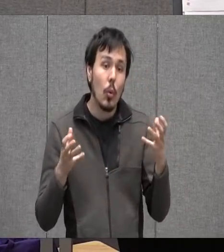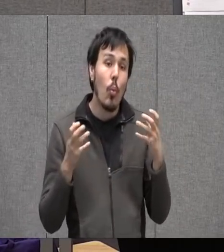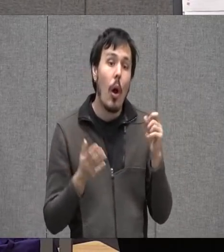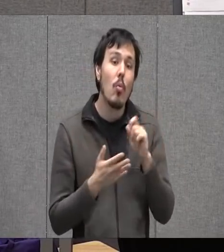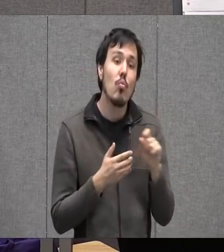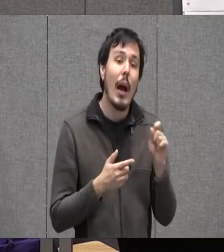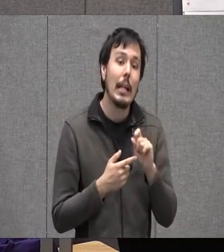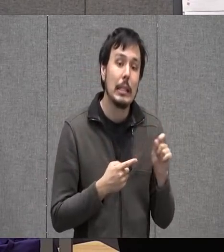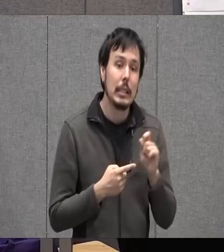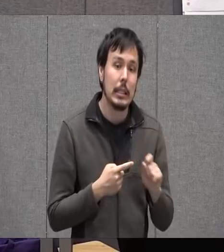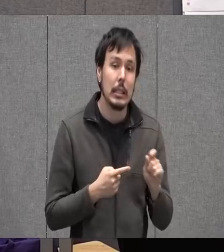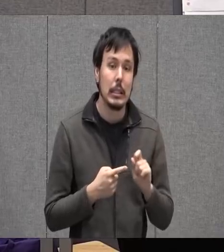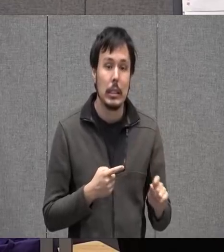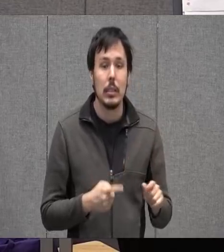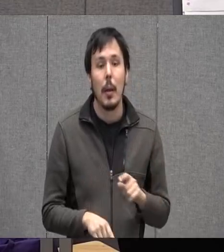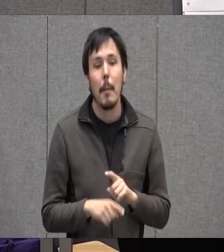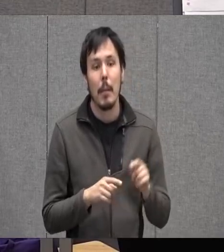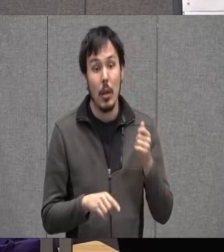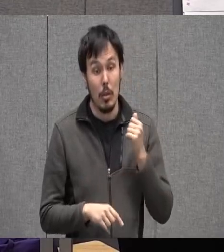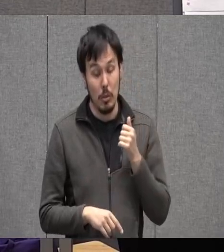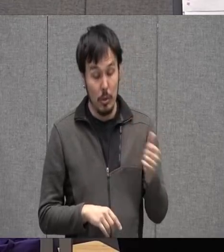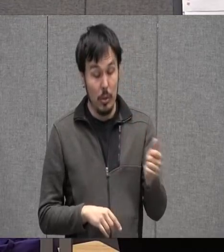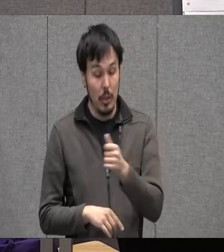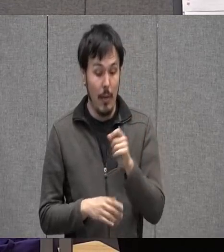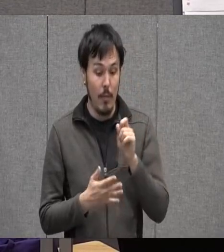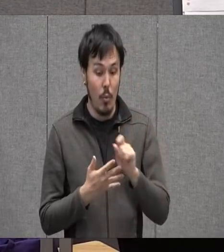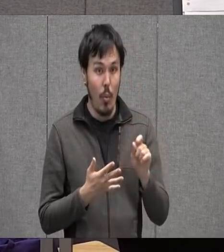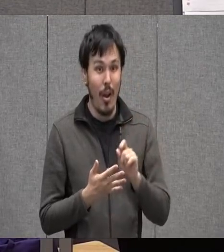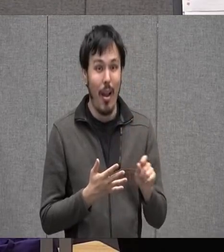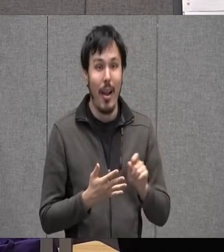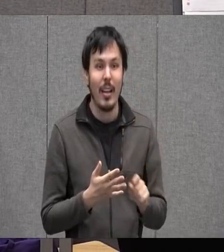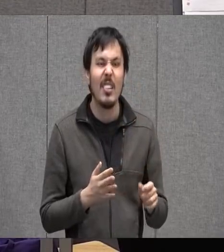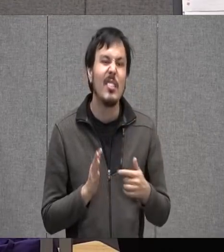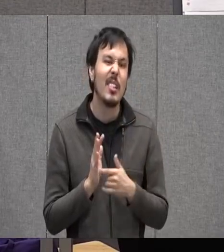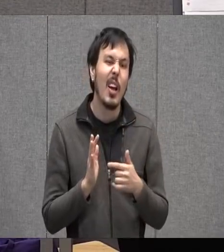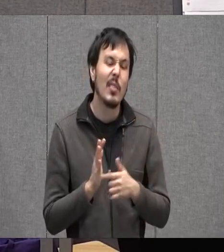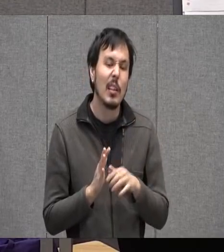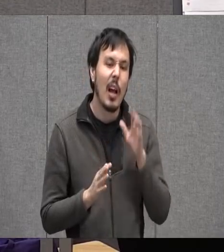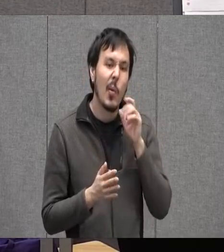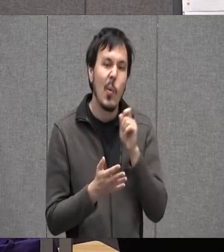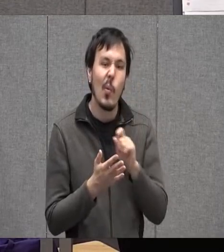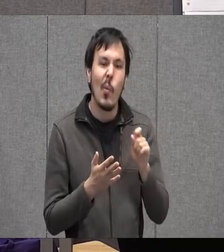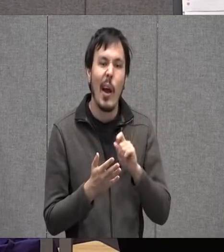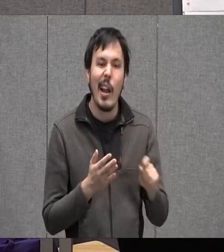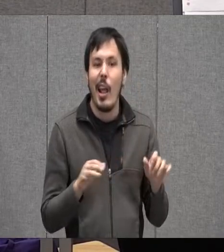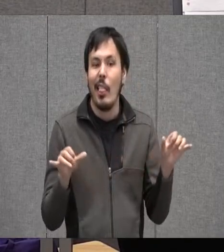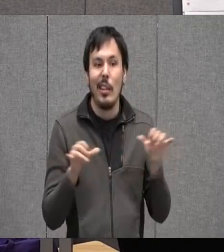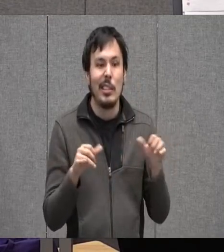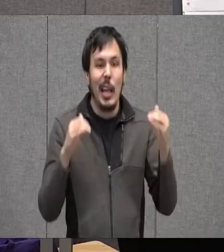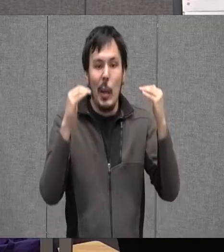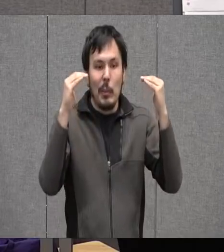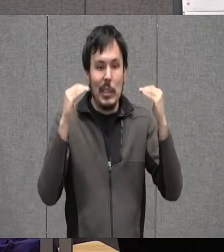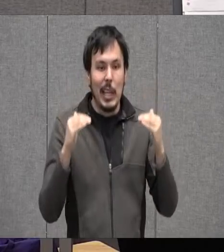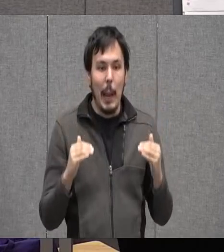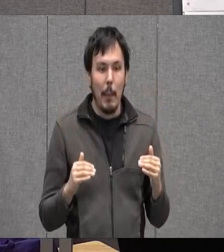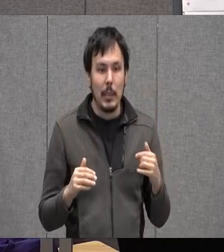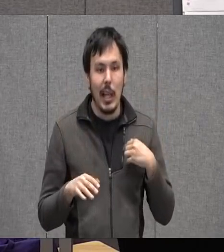But a lot of times when we write it out, what happens is I just write out my steps that I automatically did anyways.